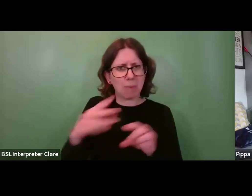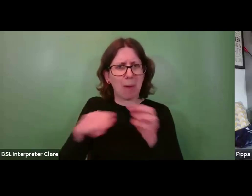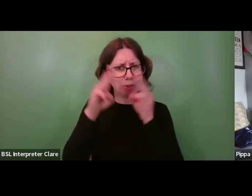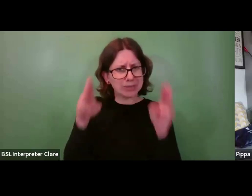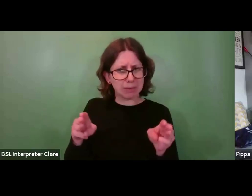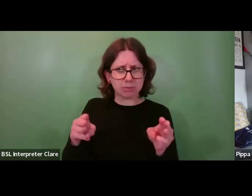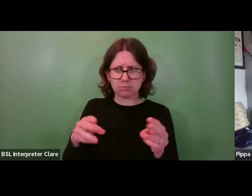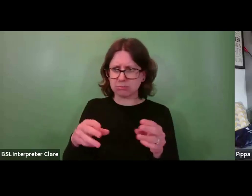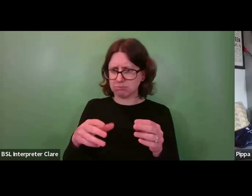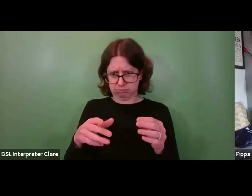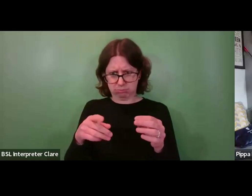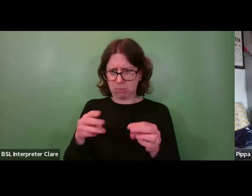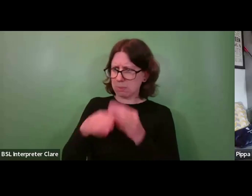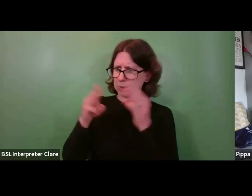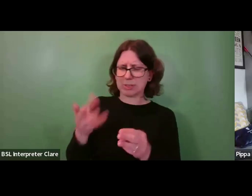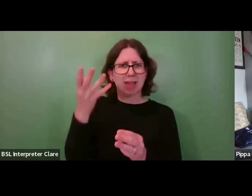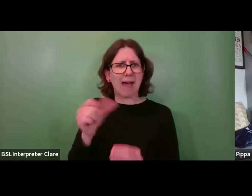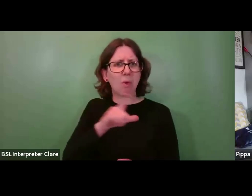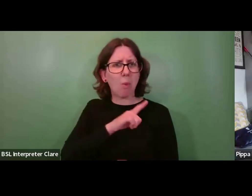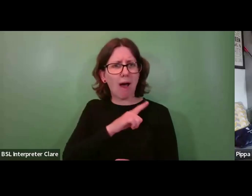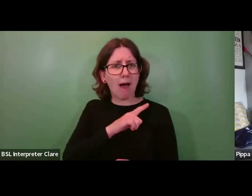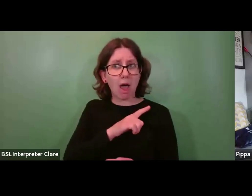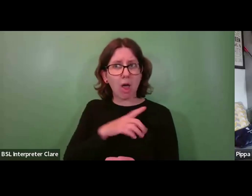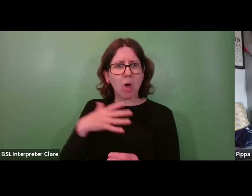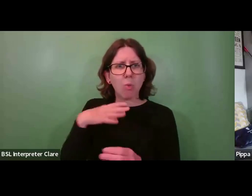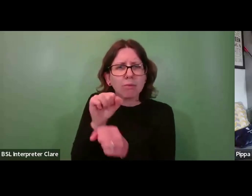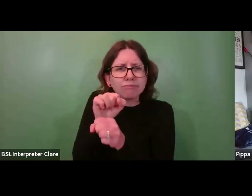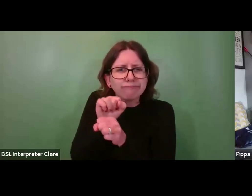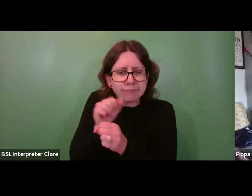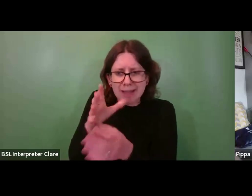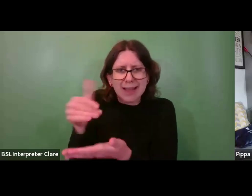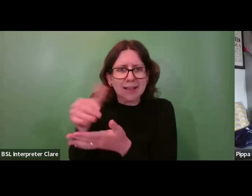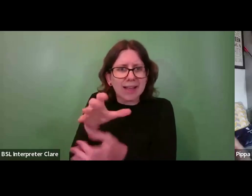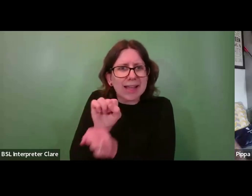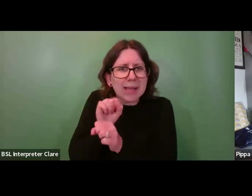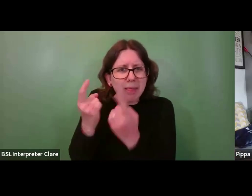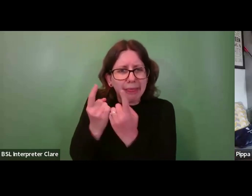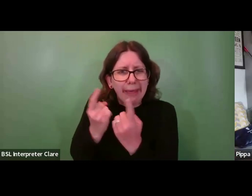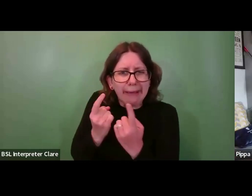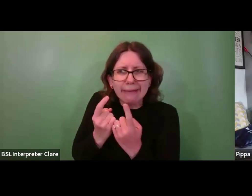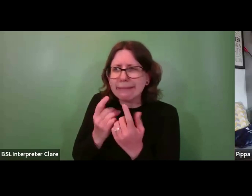to preserve things for future generations, and so that our children and our friends and our families can go